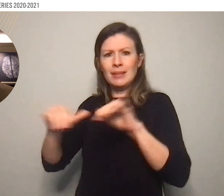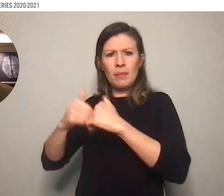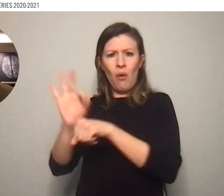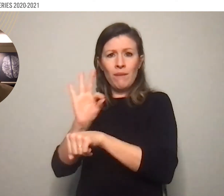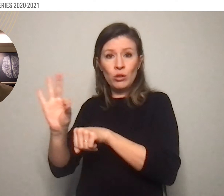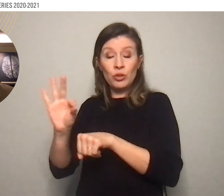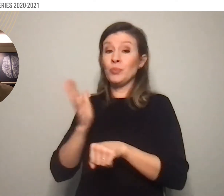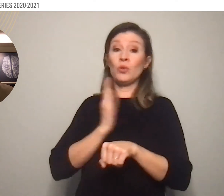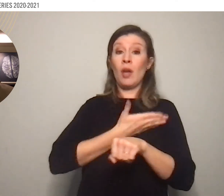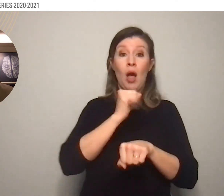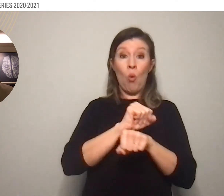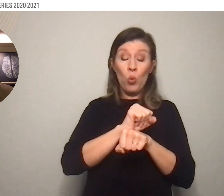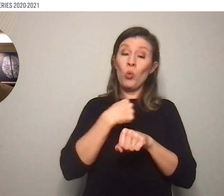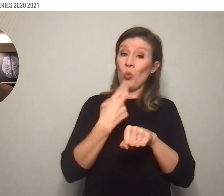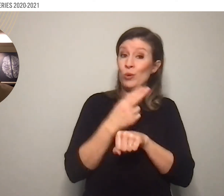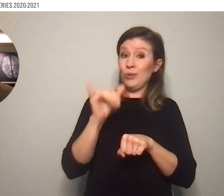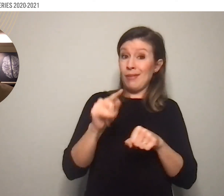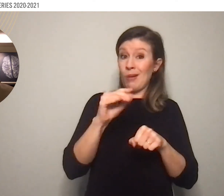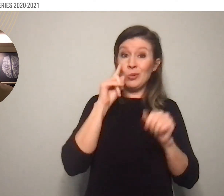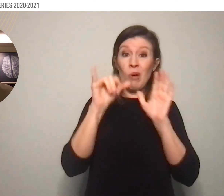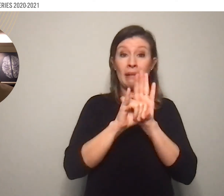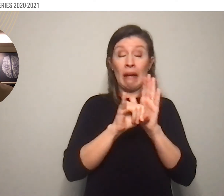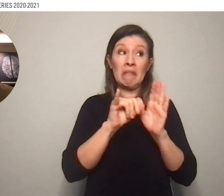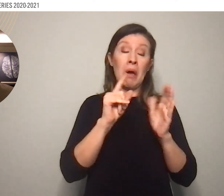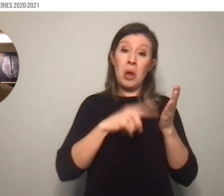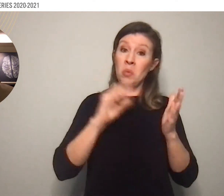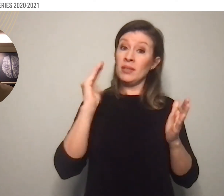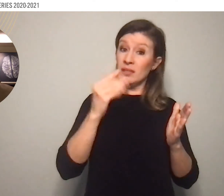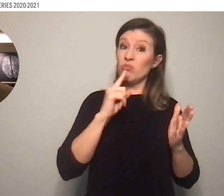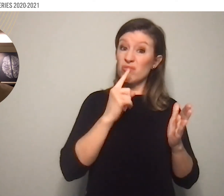In our work, we've used this technique to identify what appear to be a relatively limited number